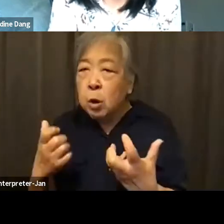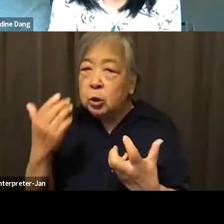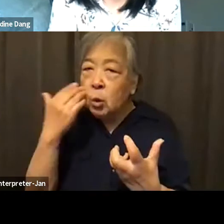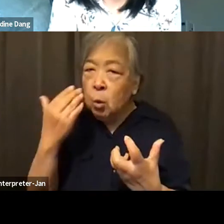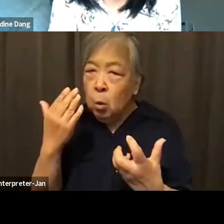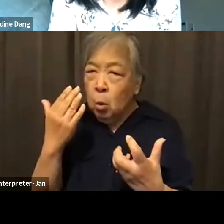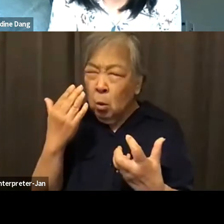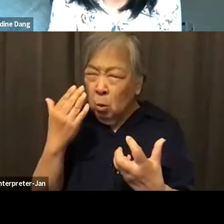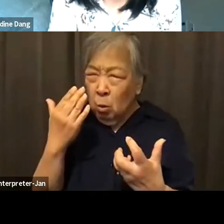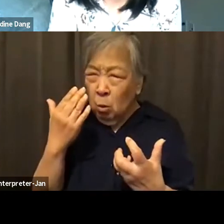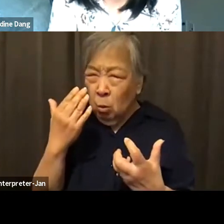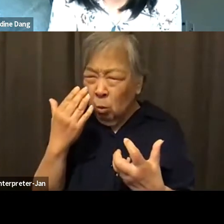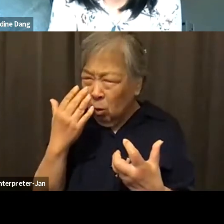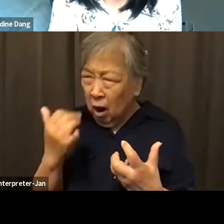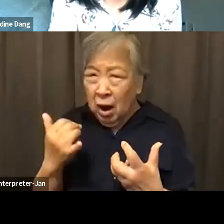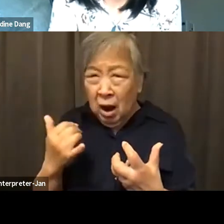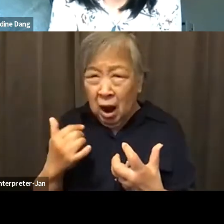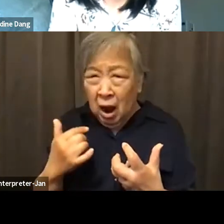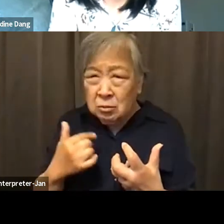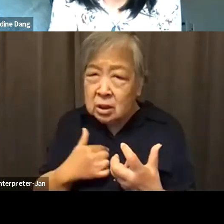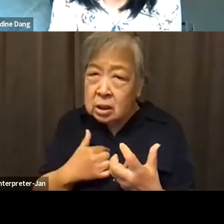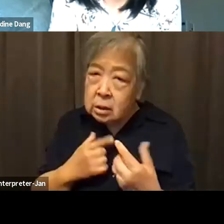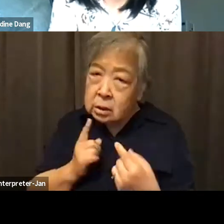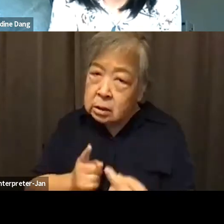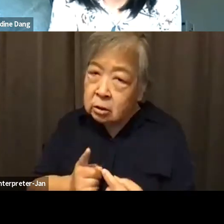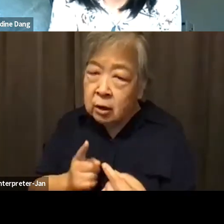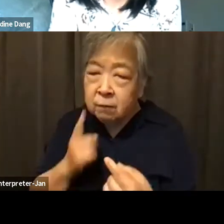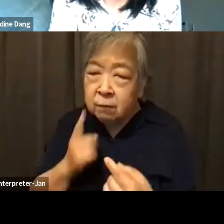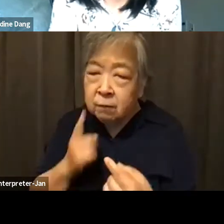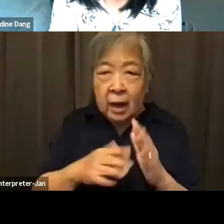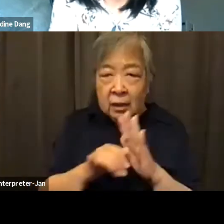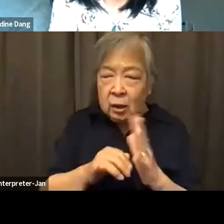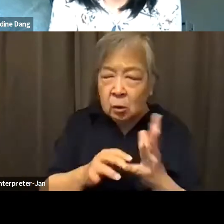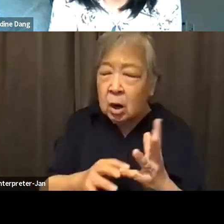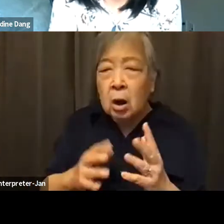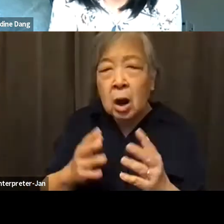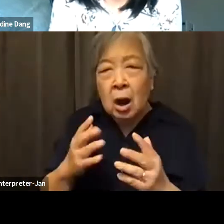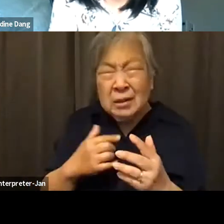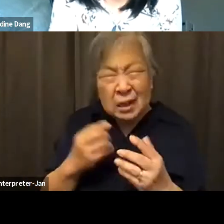much for my identity here and why people were so strange.